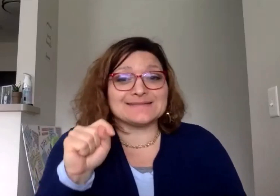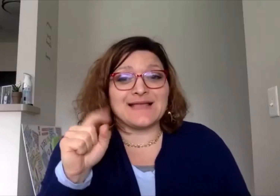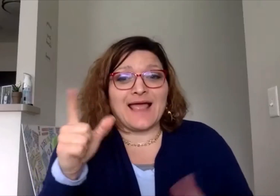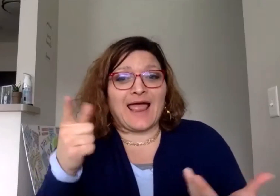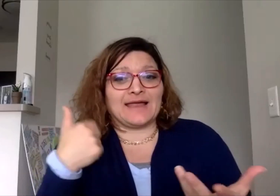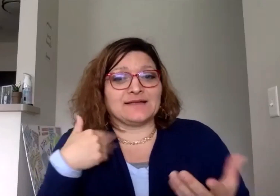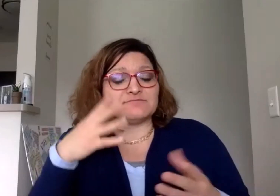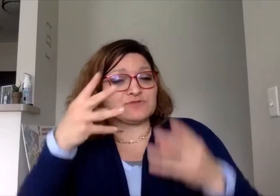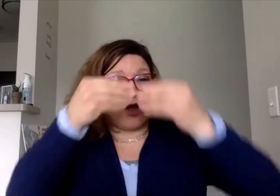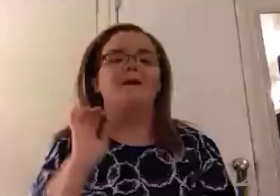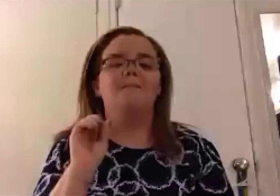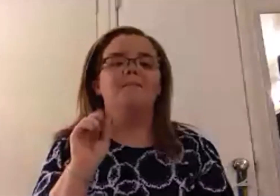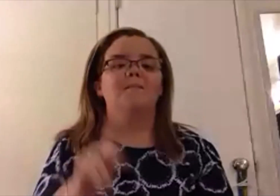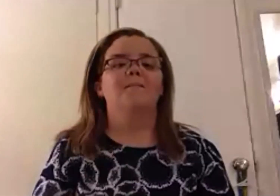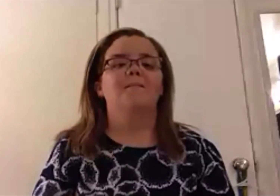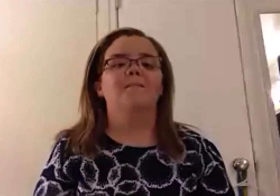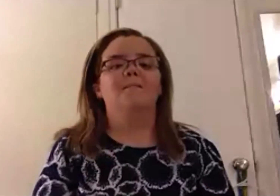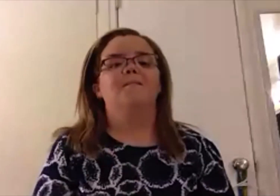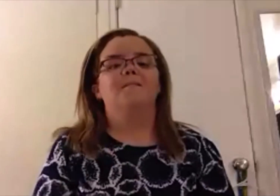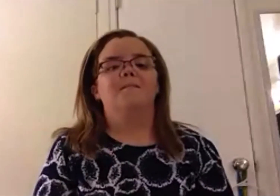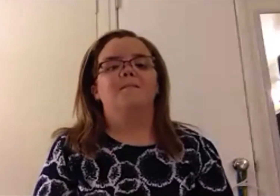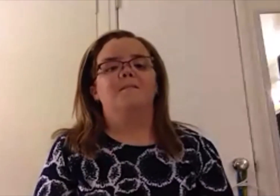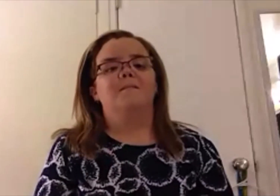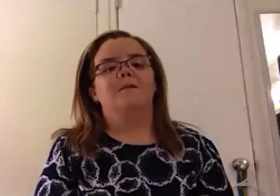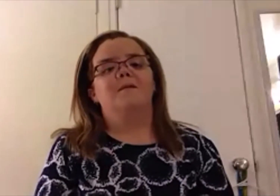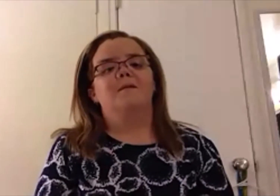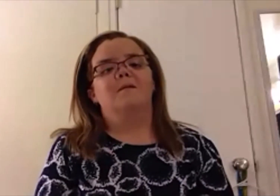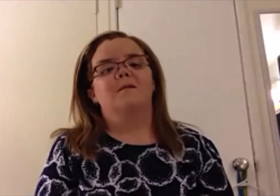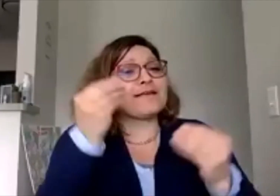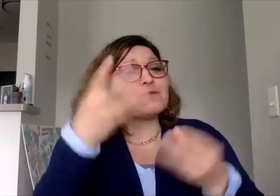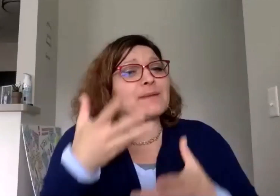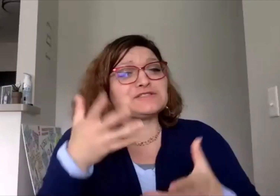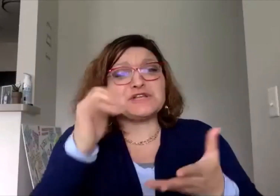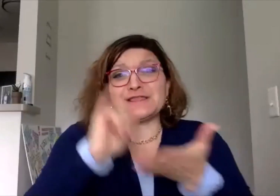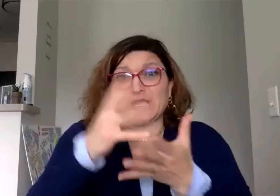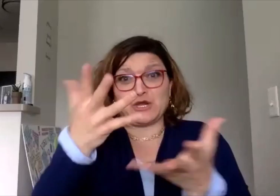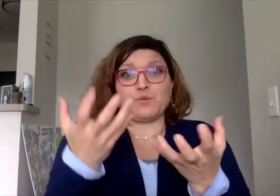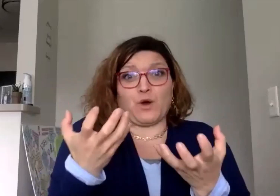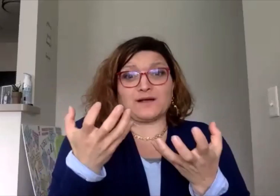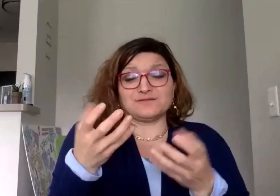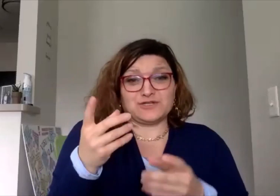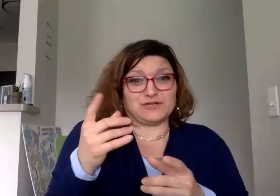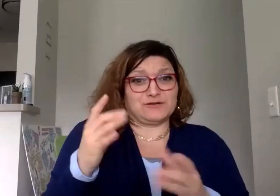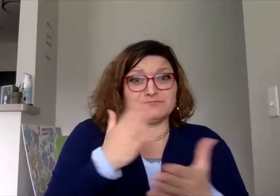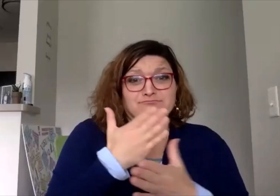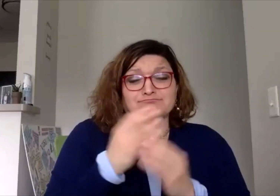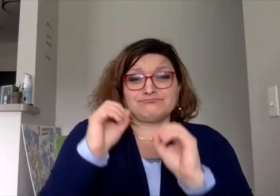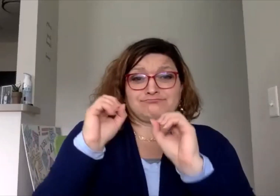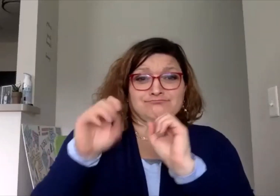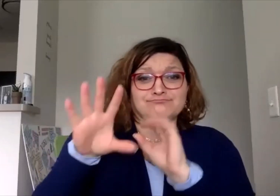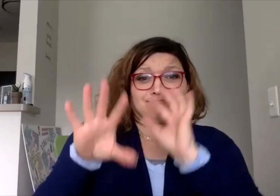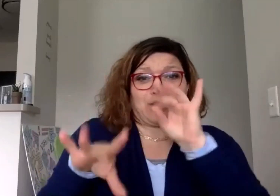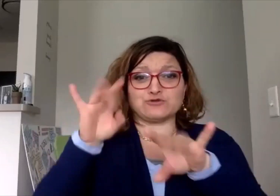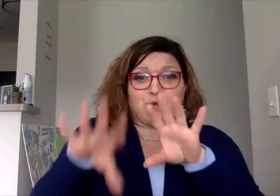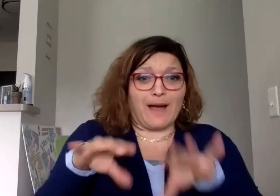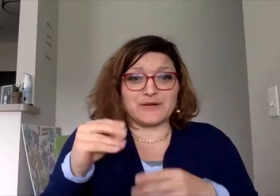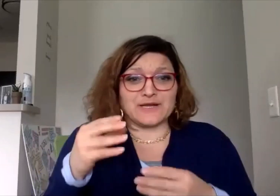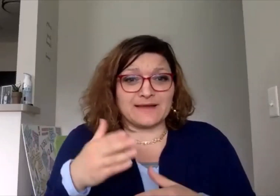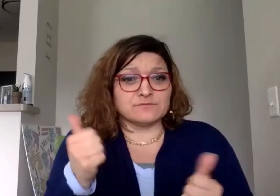you care and if if you have other information that you want to you know drop it in we can